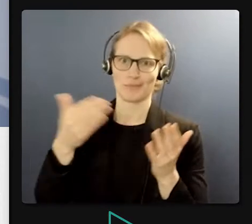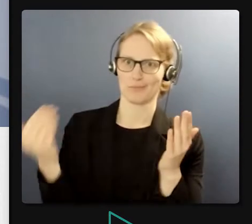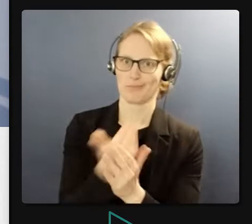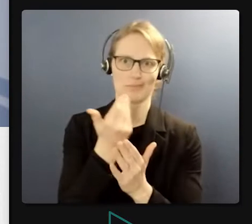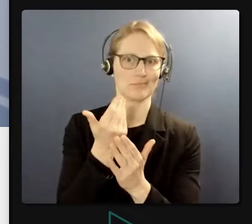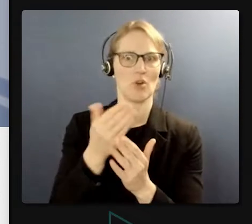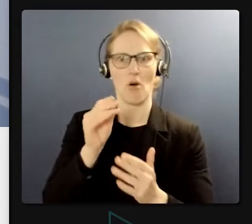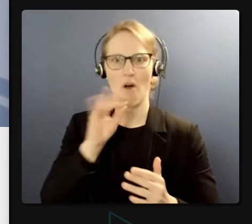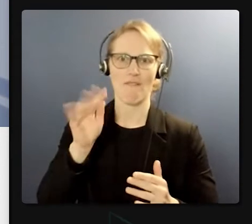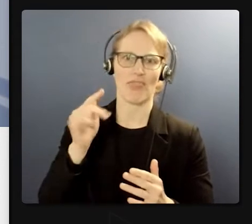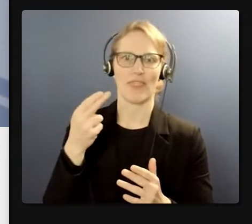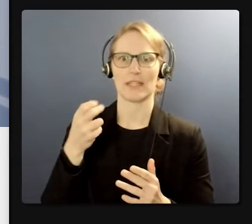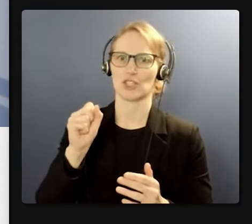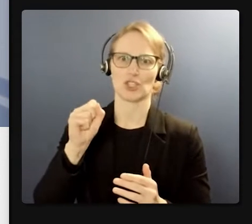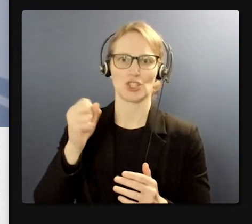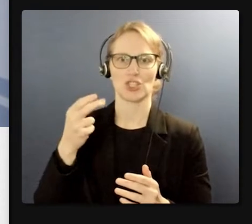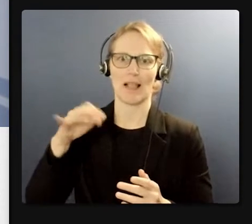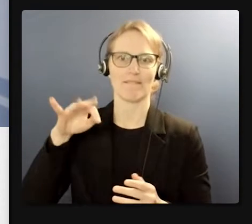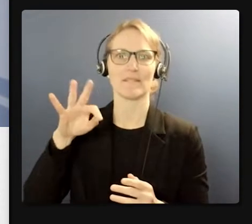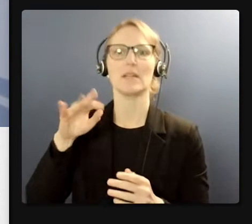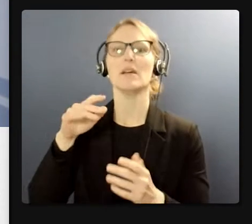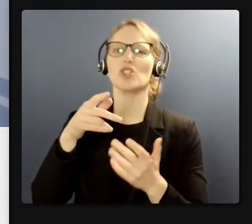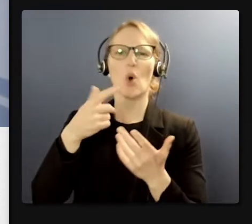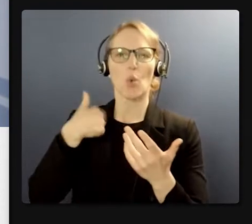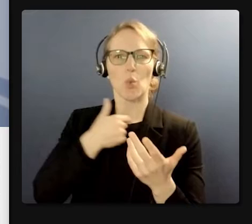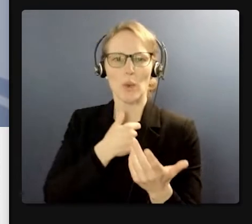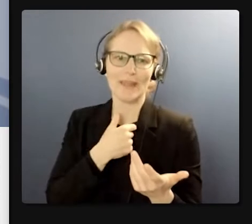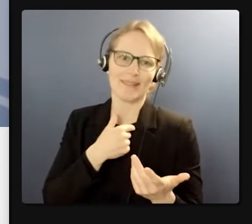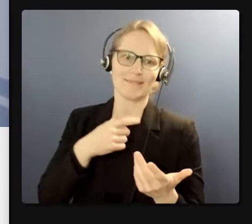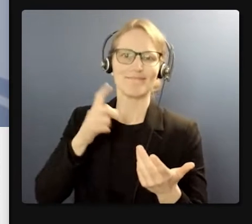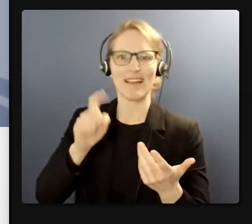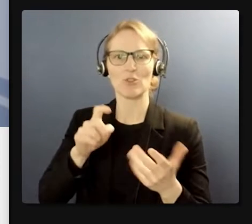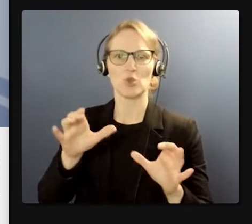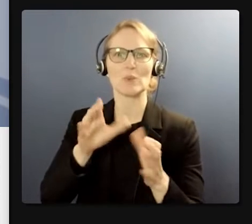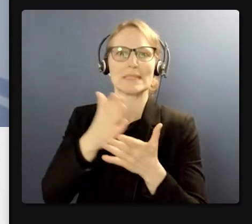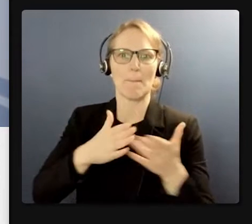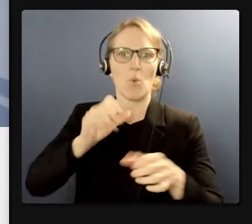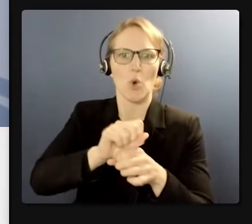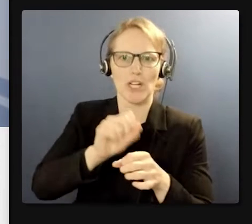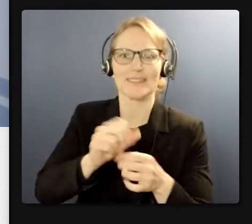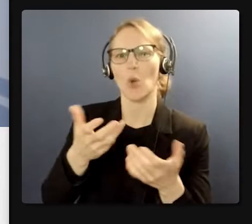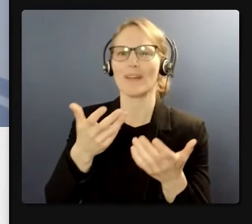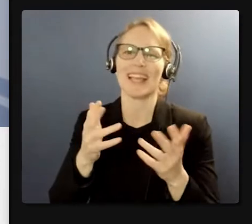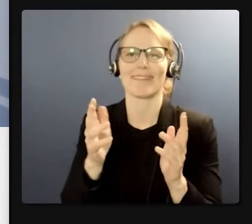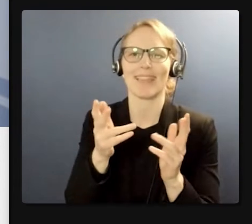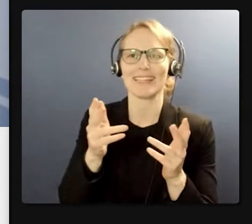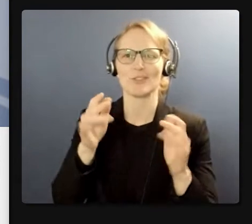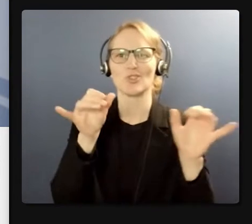Because we wanted it, so we started by clustering it. In our case, we chose to cluster it